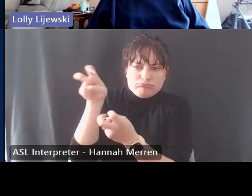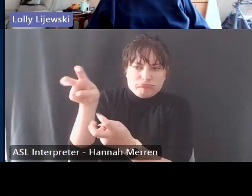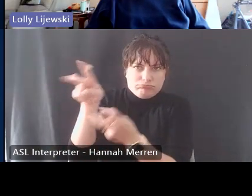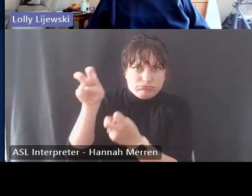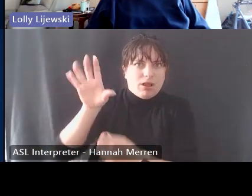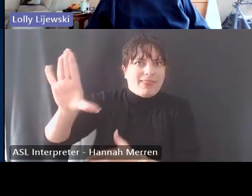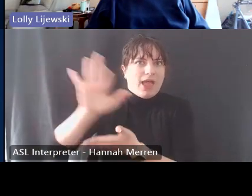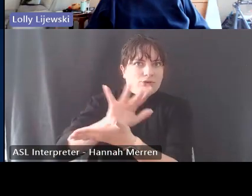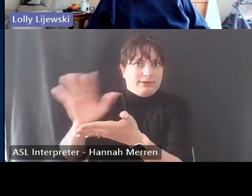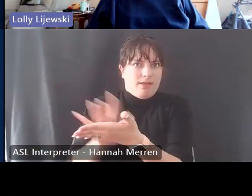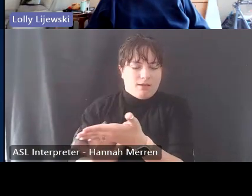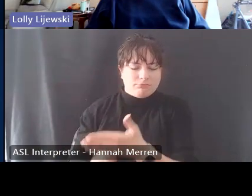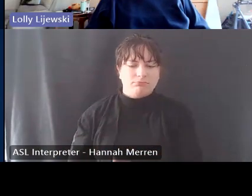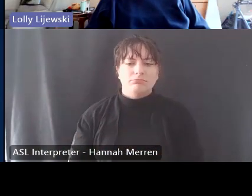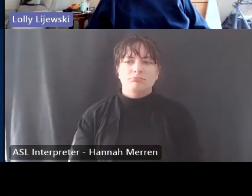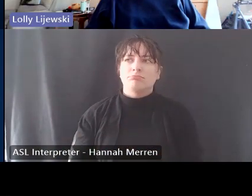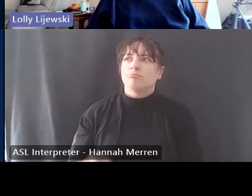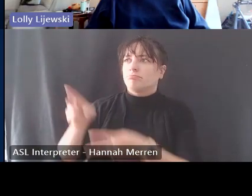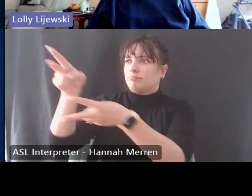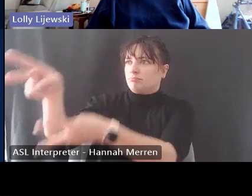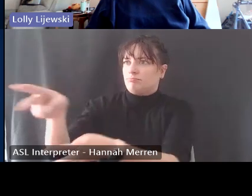And I just used them and I said, insert a legend here.